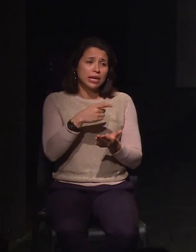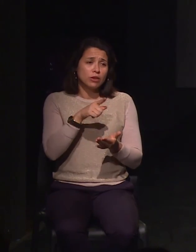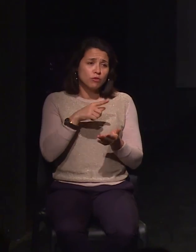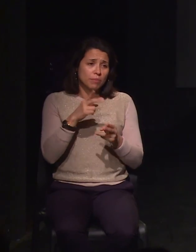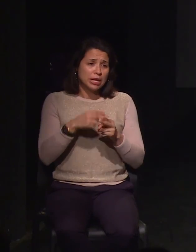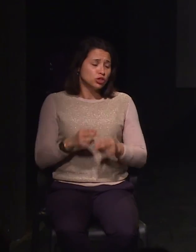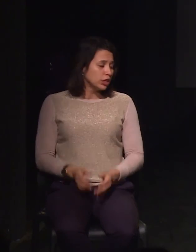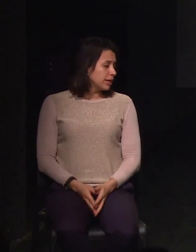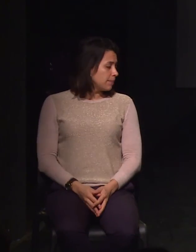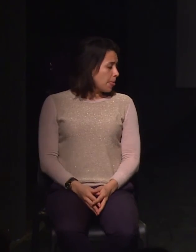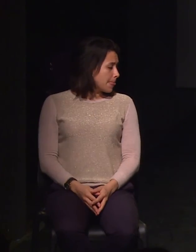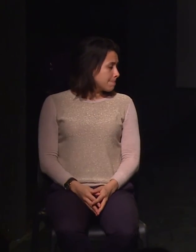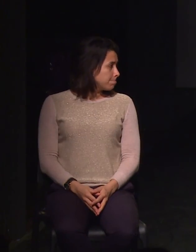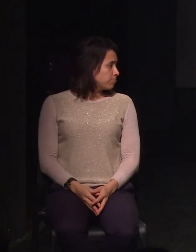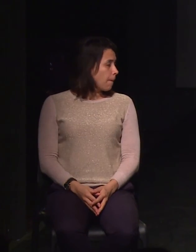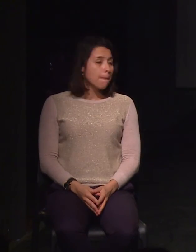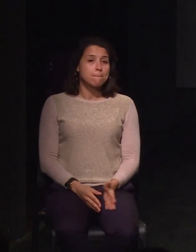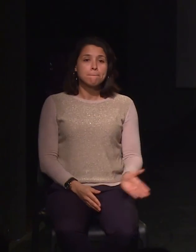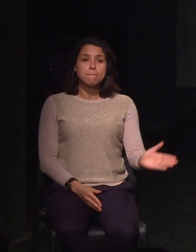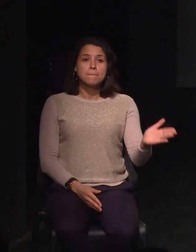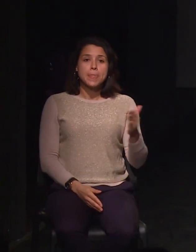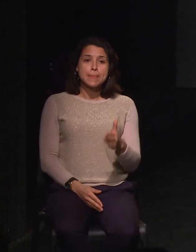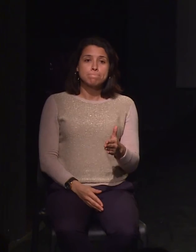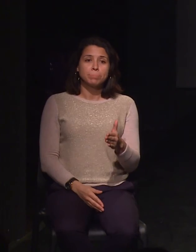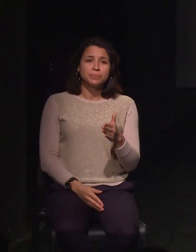Damian: Let’s pivot to is there room.